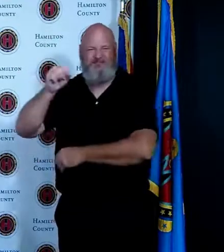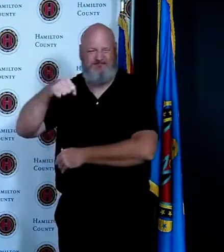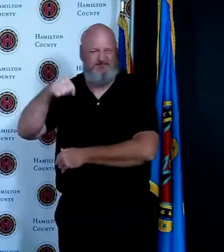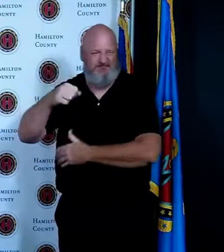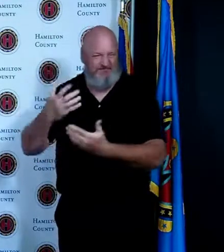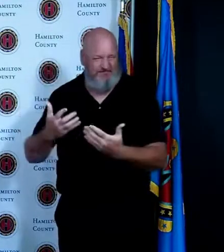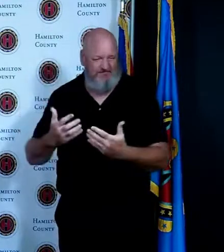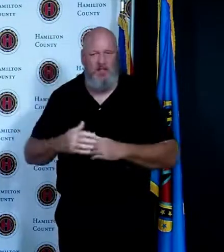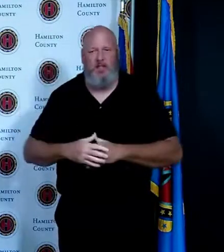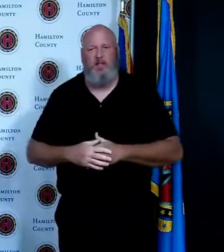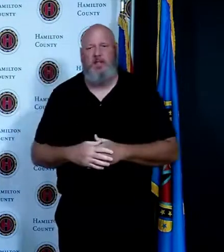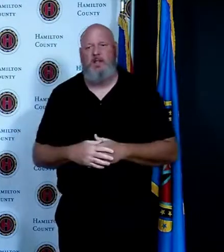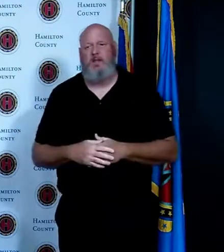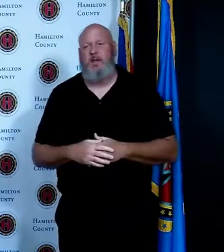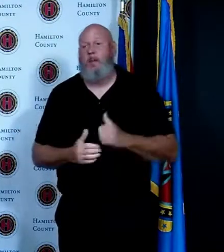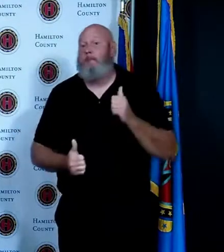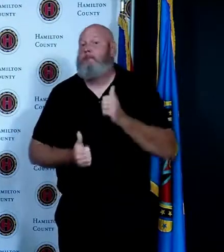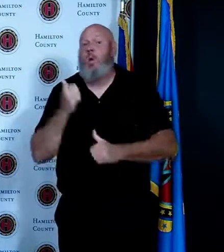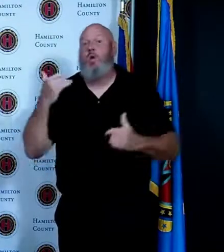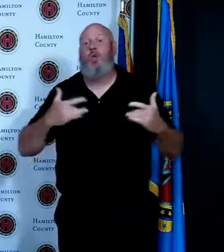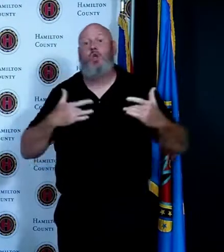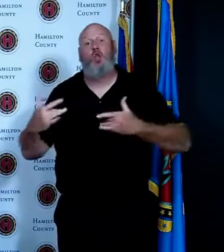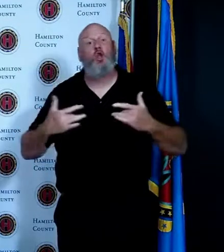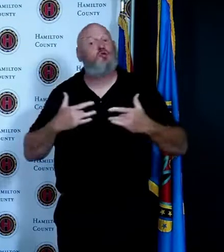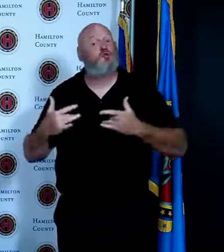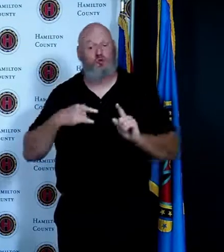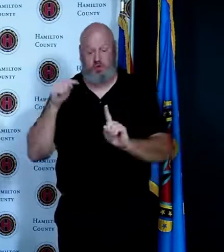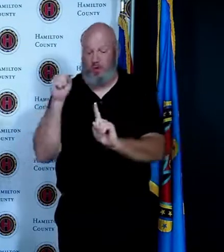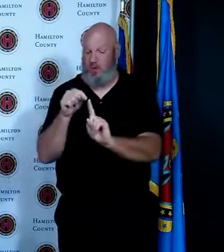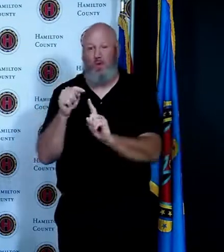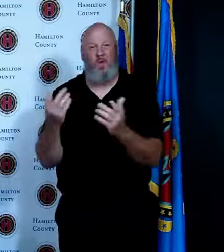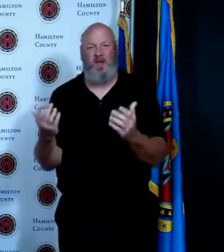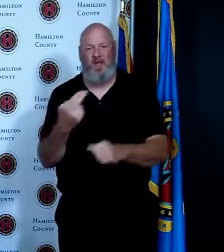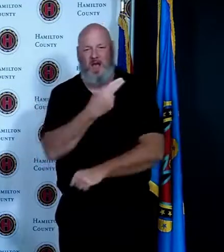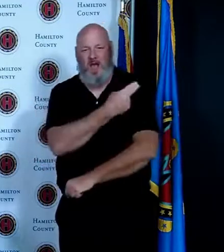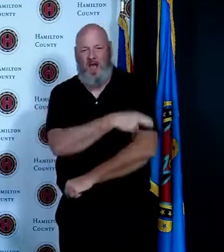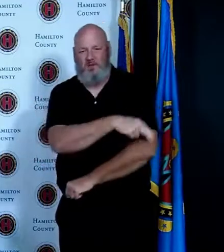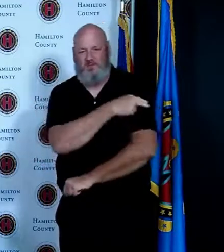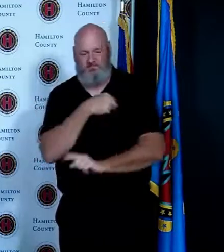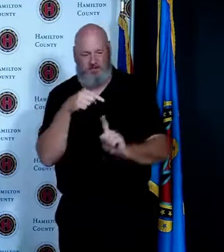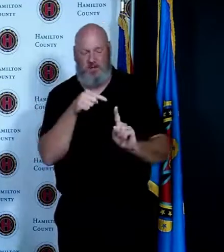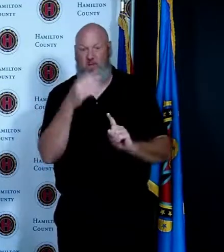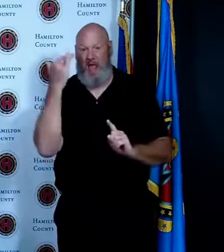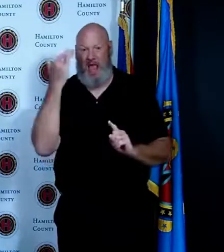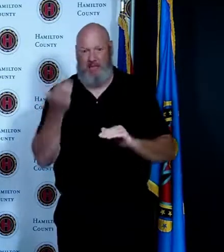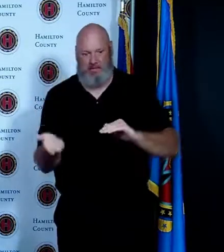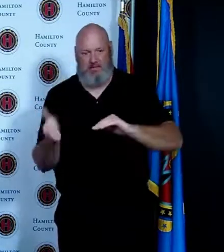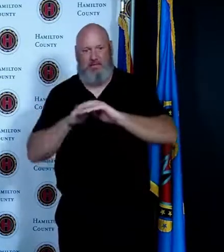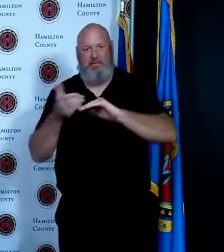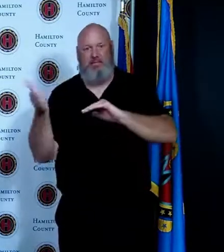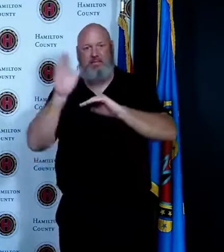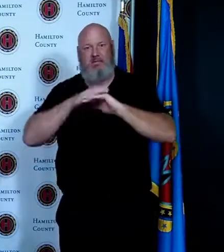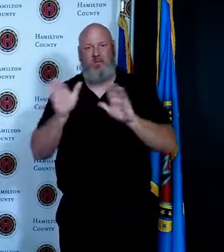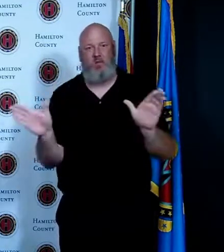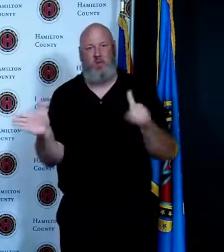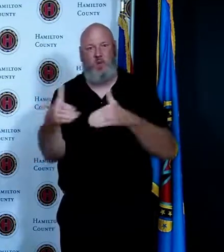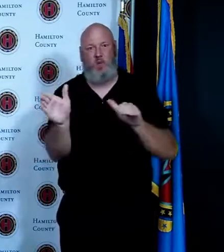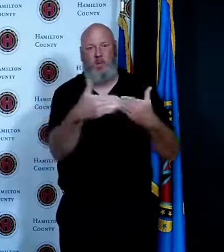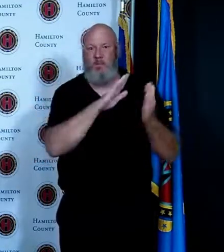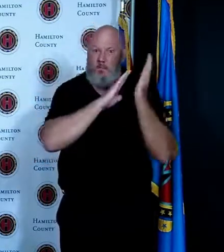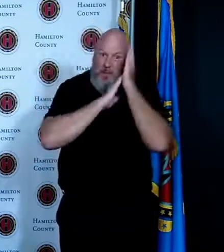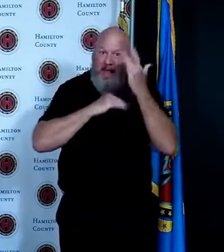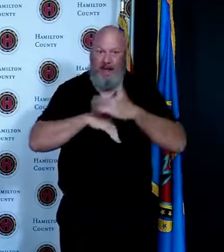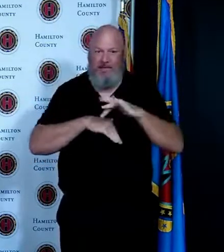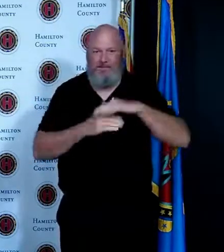numbers and then the death rate is a lagging indicator so still relatively